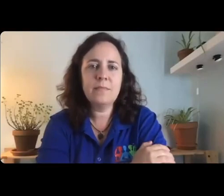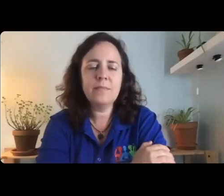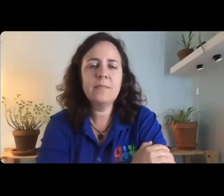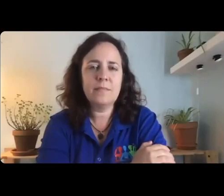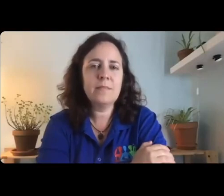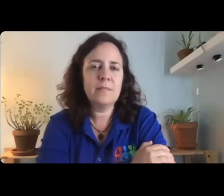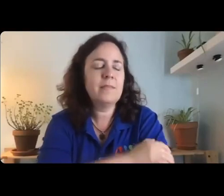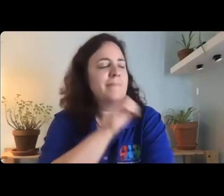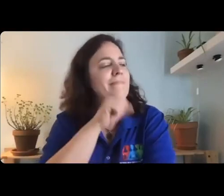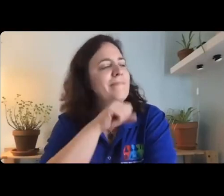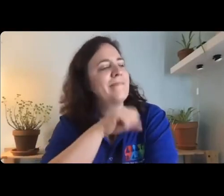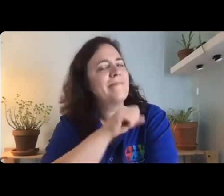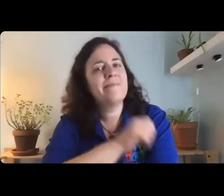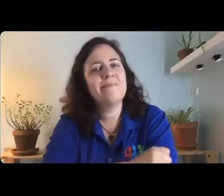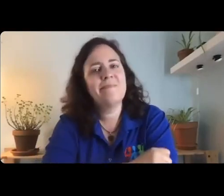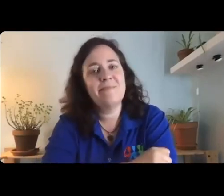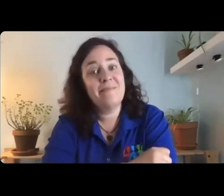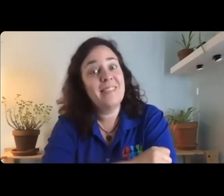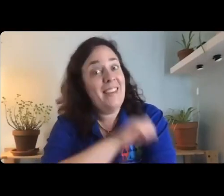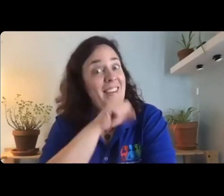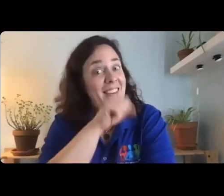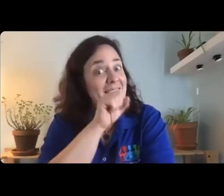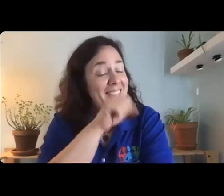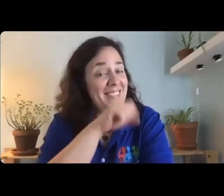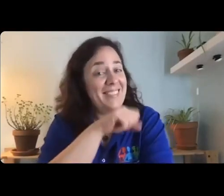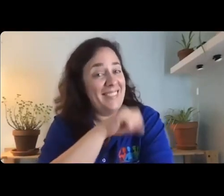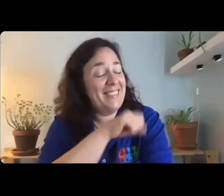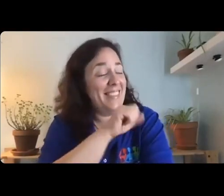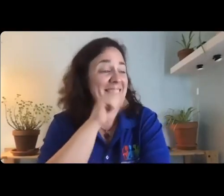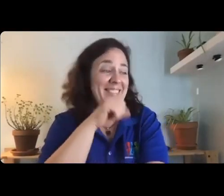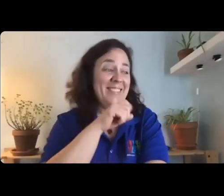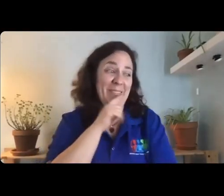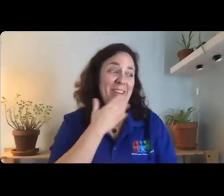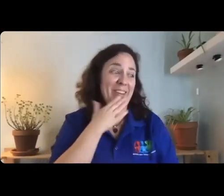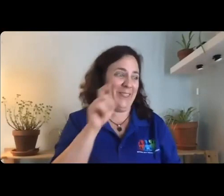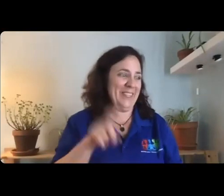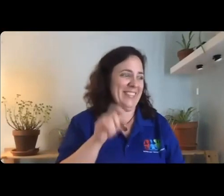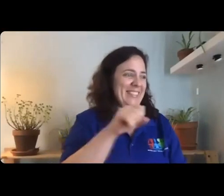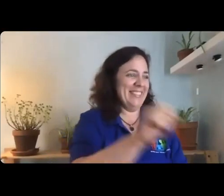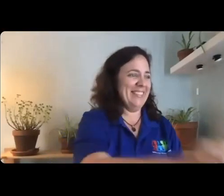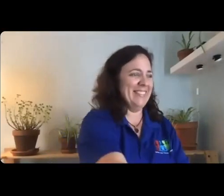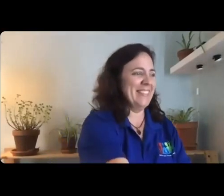If however, you're only looking at research about sexual orientation, then gender identity